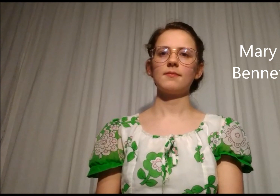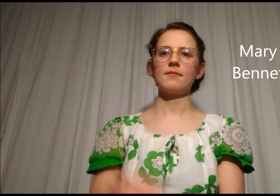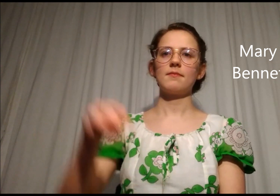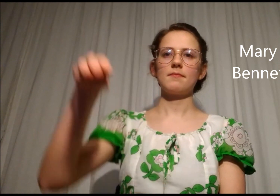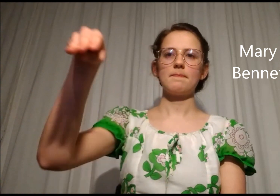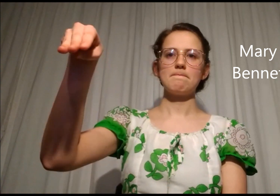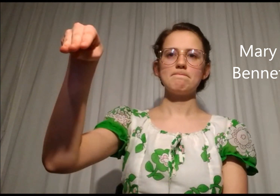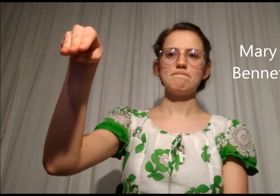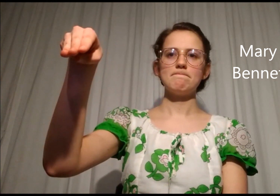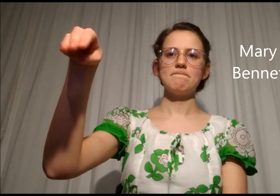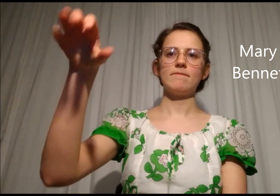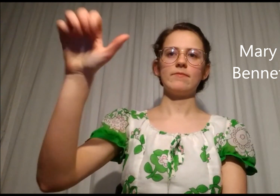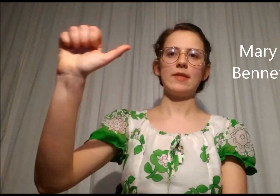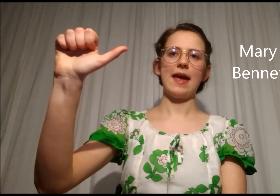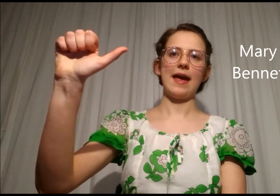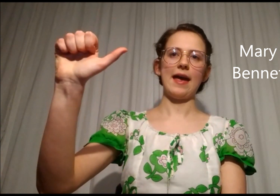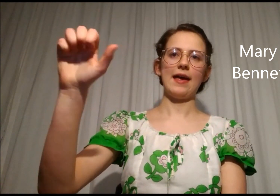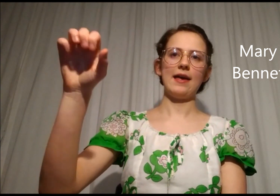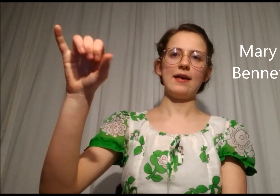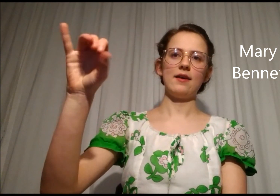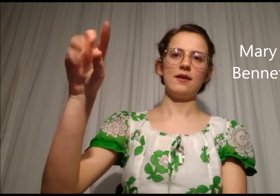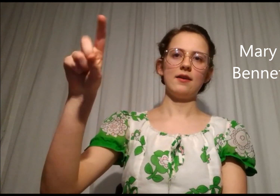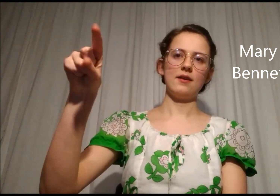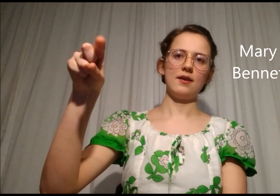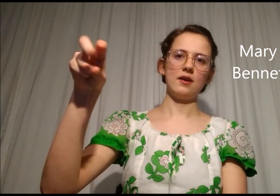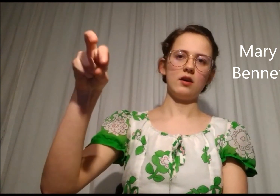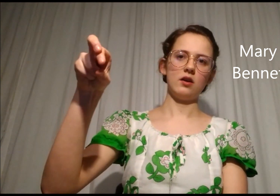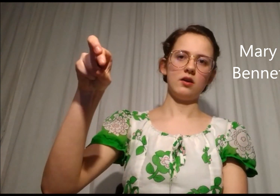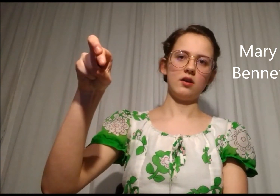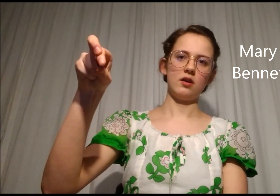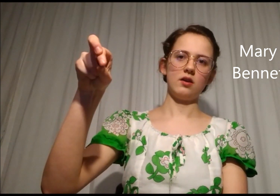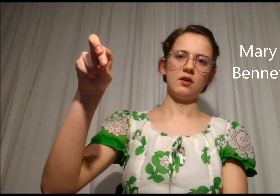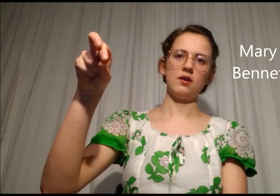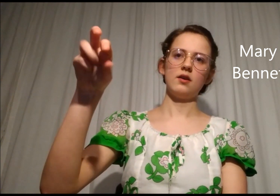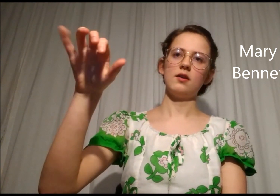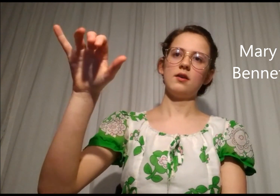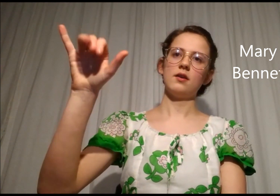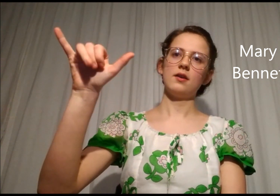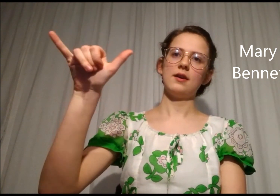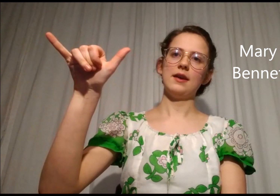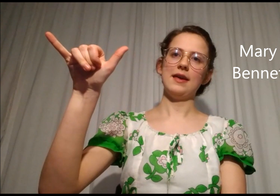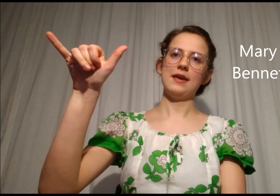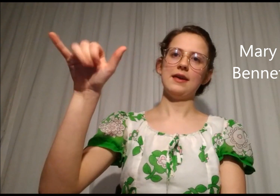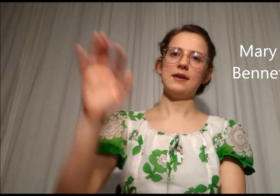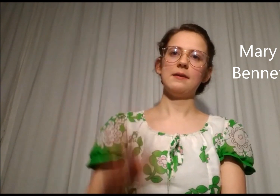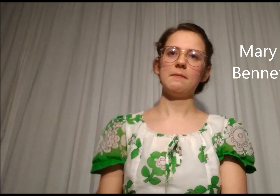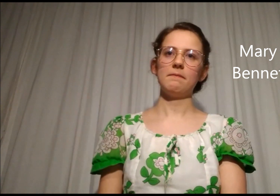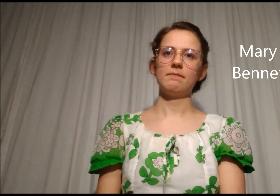M-A-R-Y